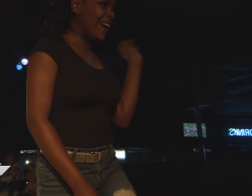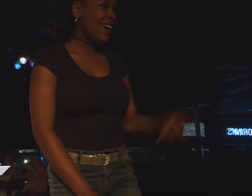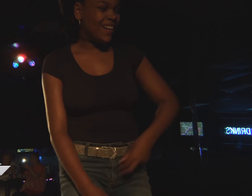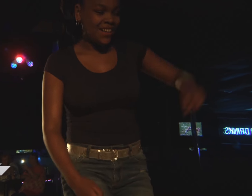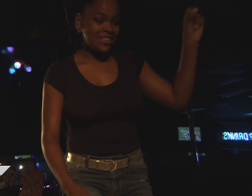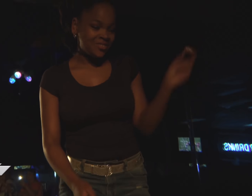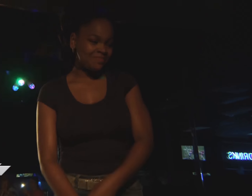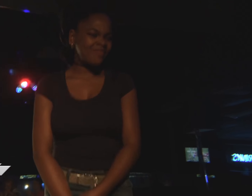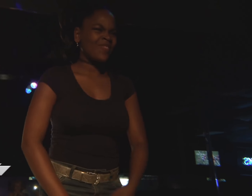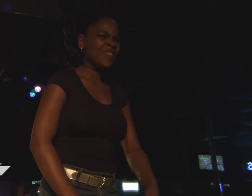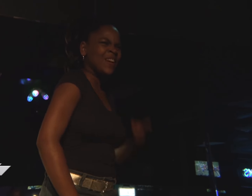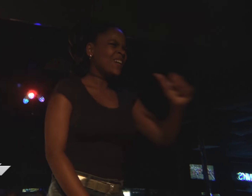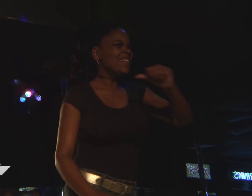Oh-oh, oh!